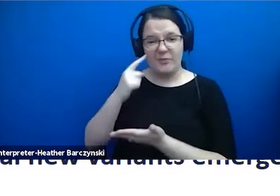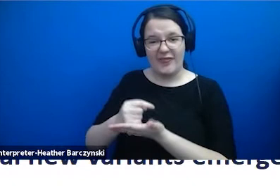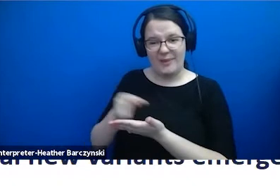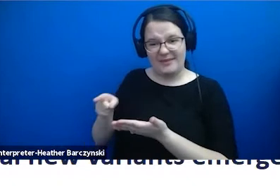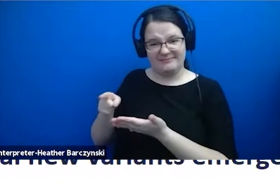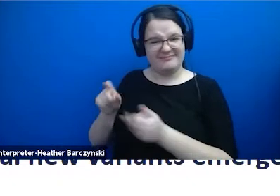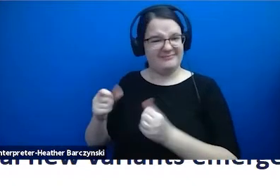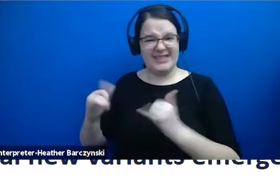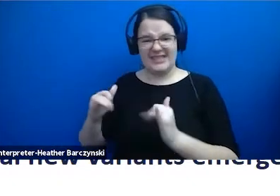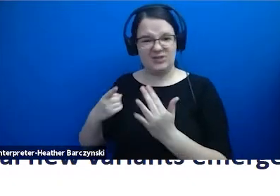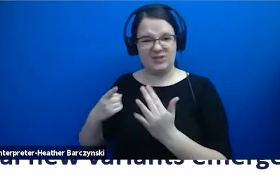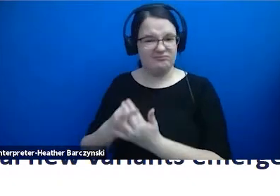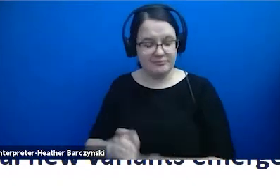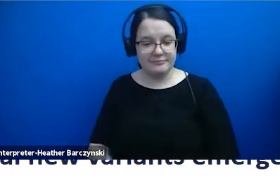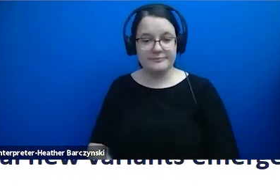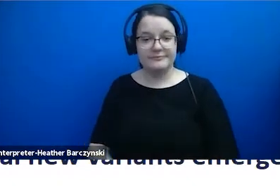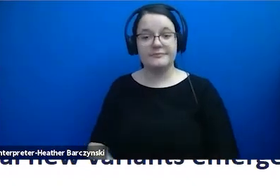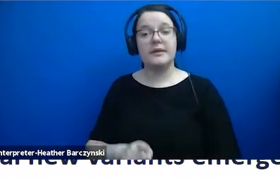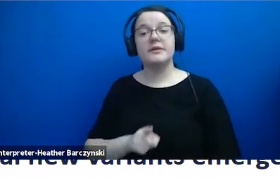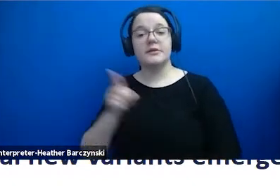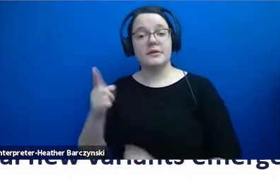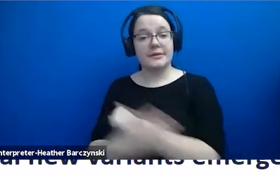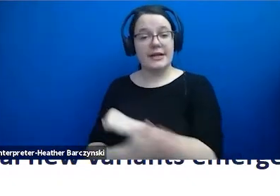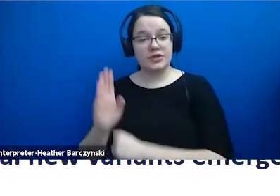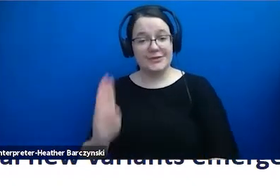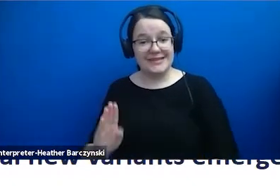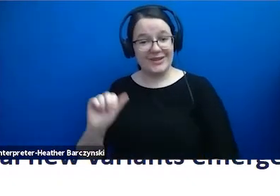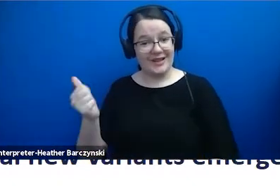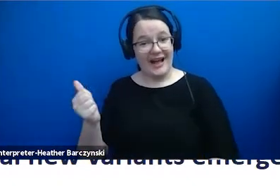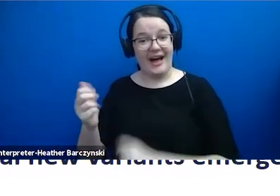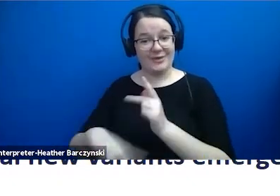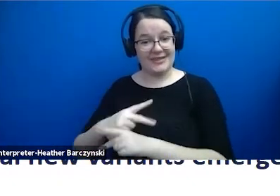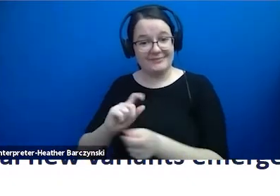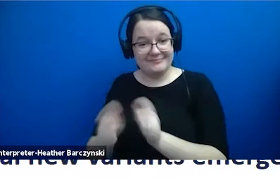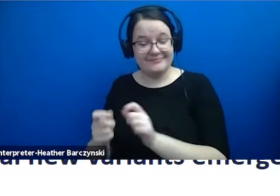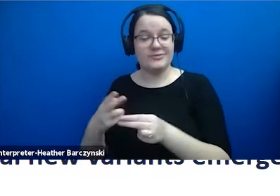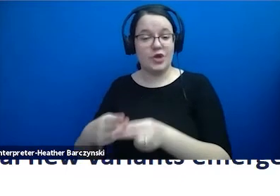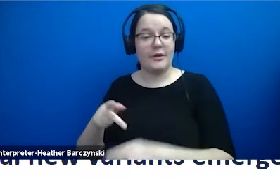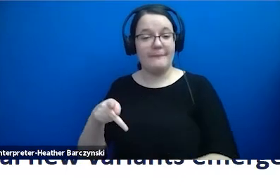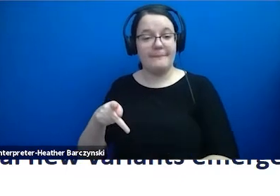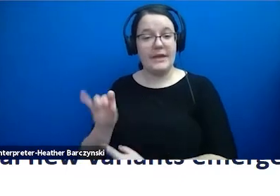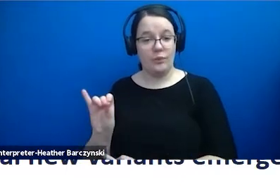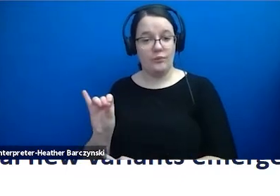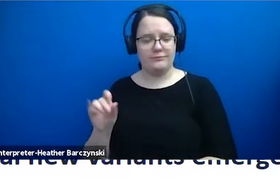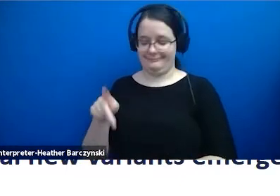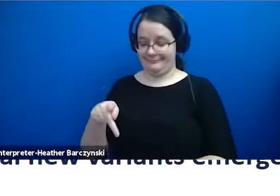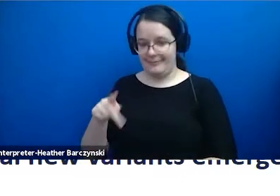um in brazil uh there's another variant known as p1 um that is also now present